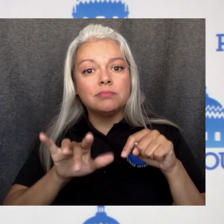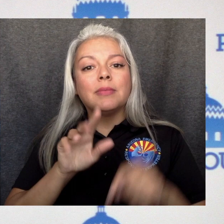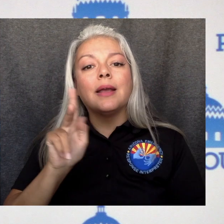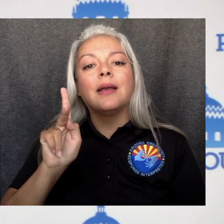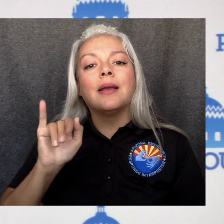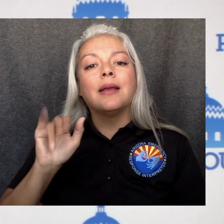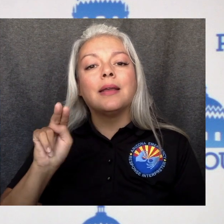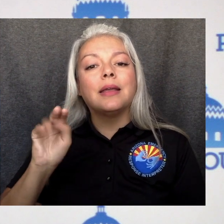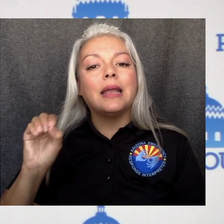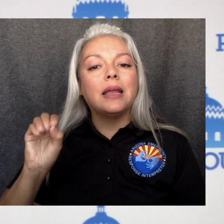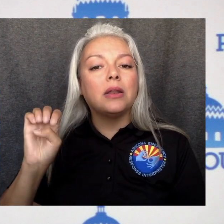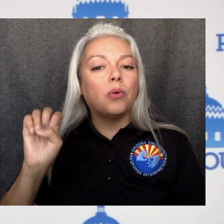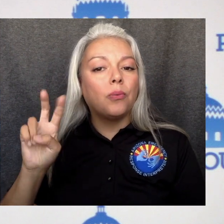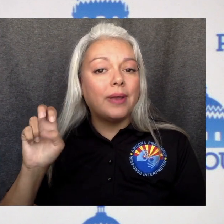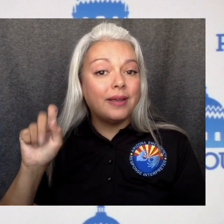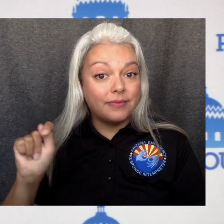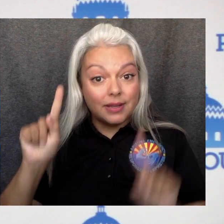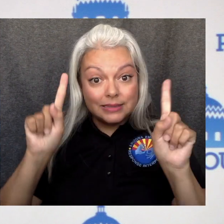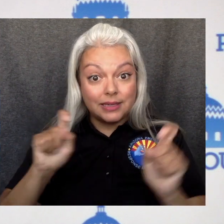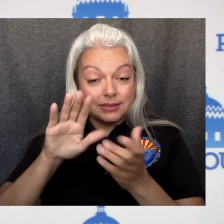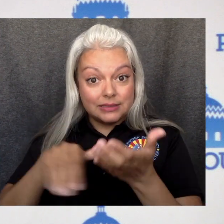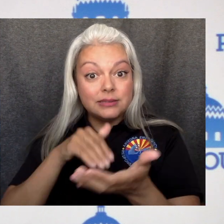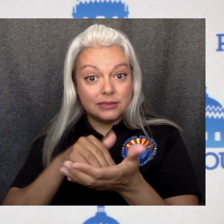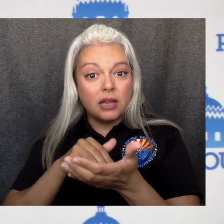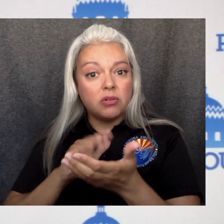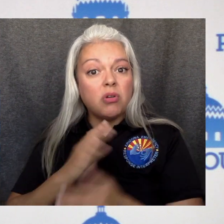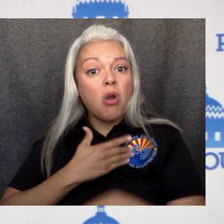center that the County has stood up and is supporting.